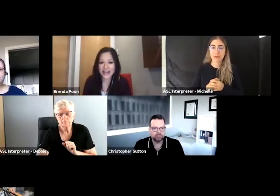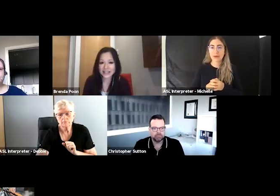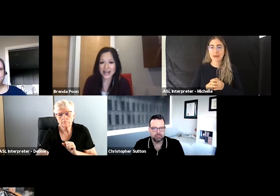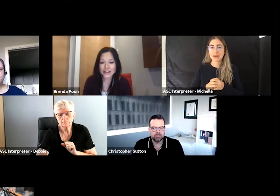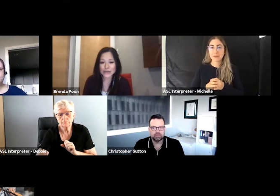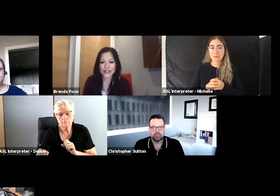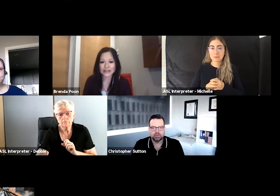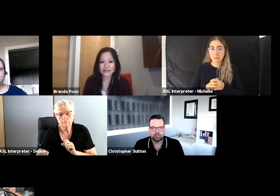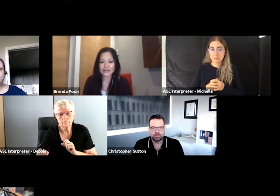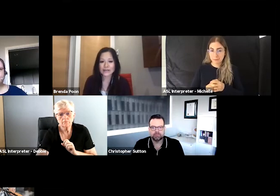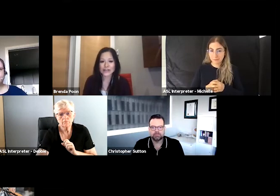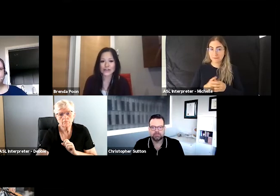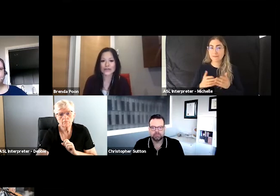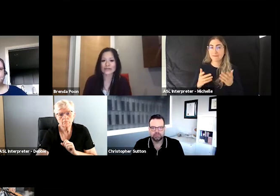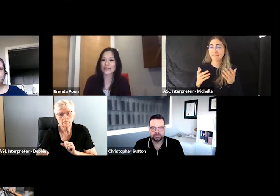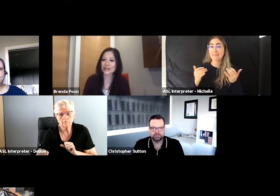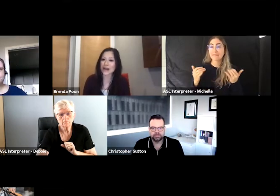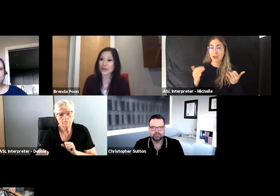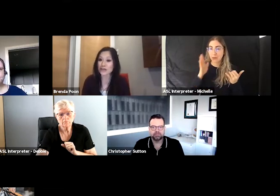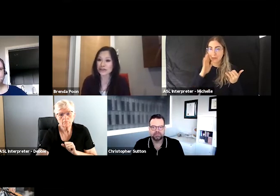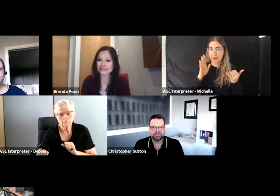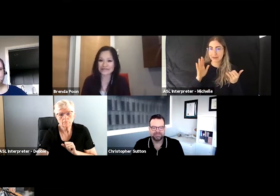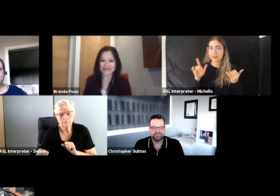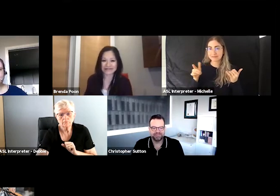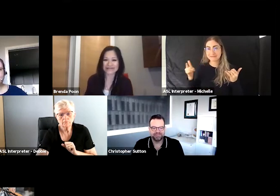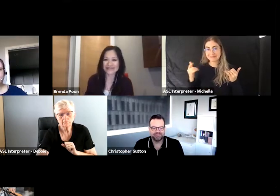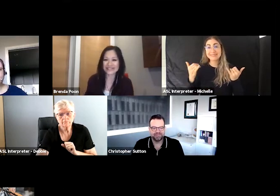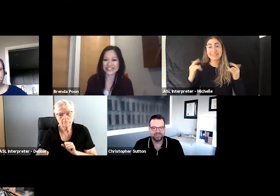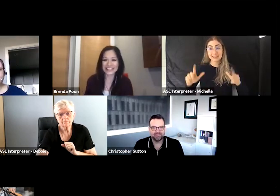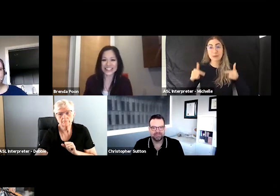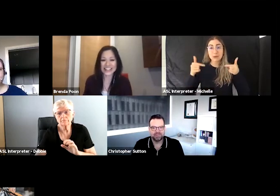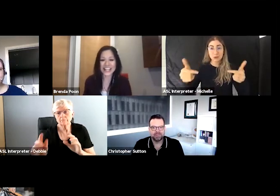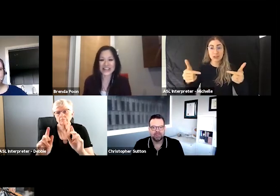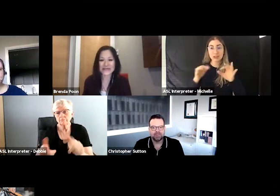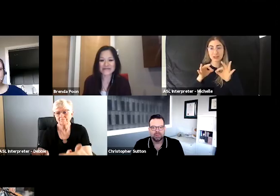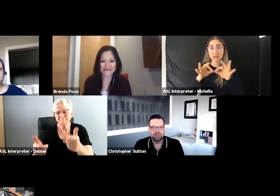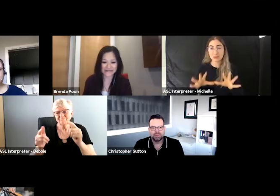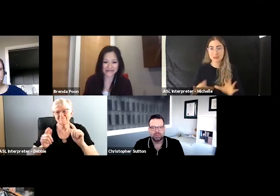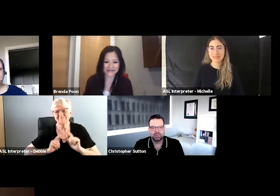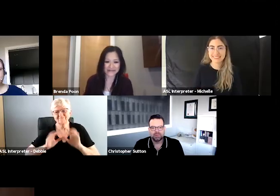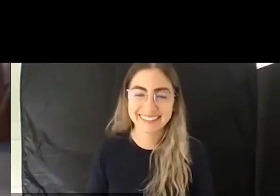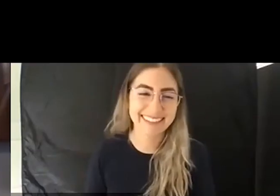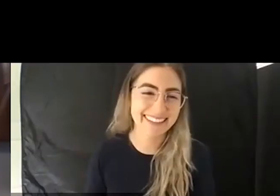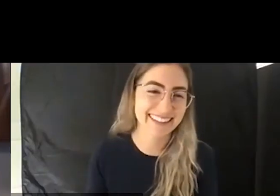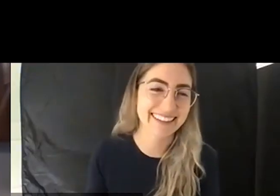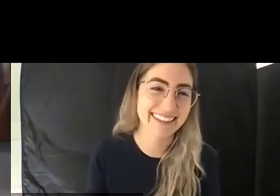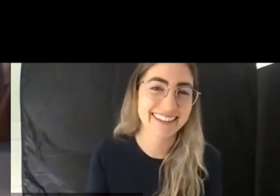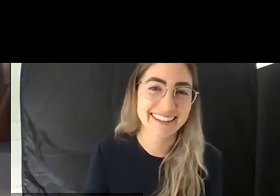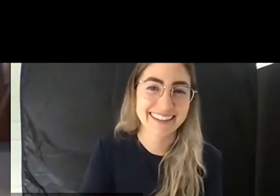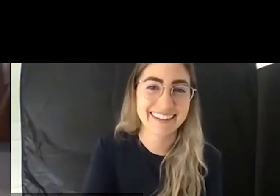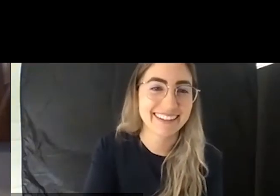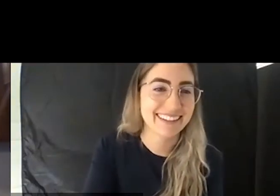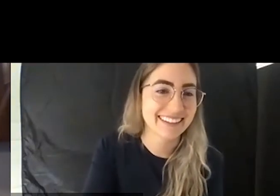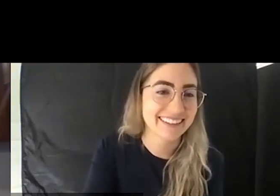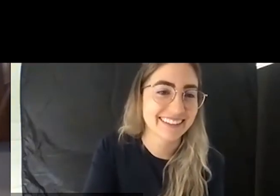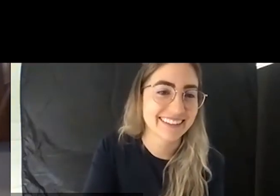TO SO MANY MEMBERS AND CLIENTS. SO